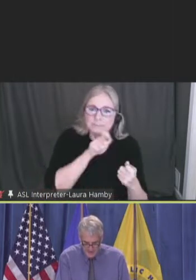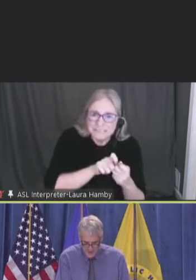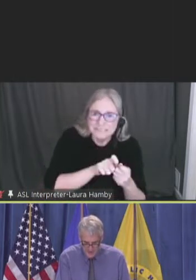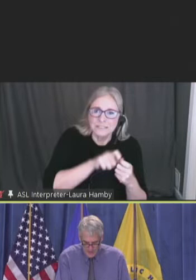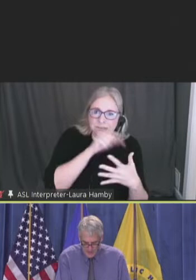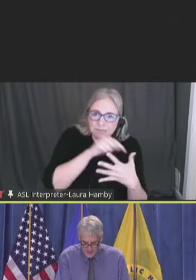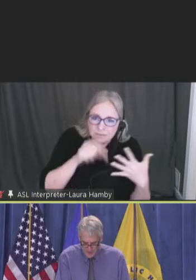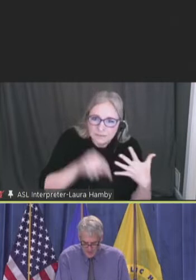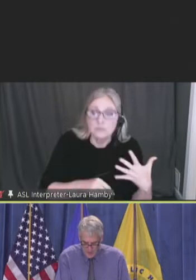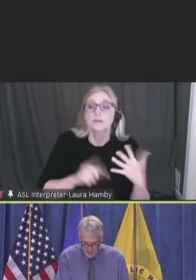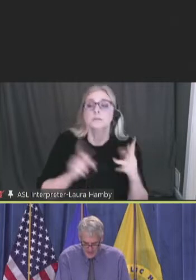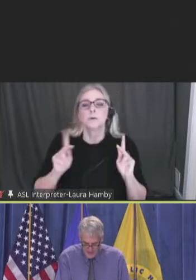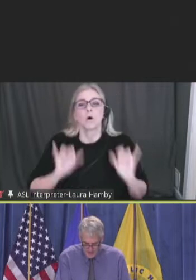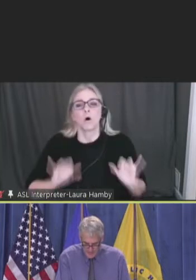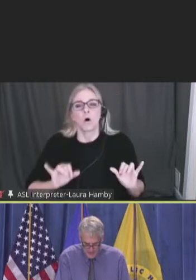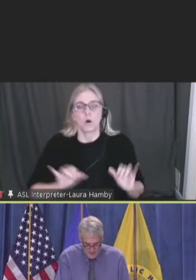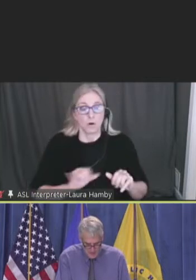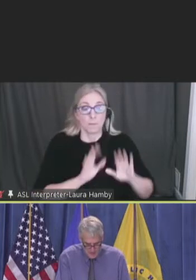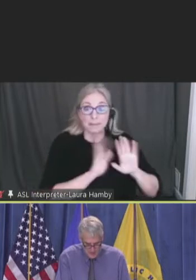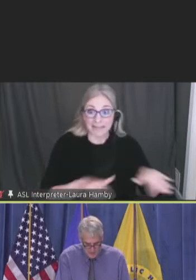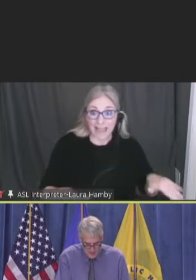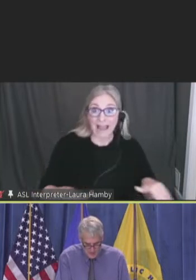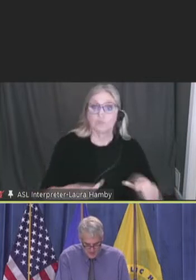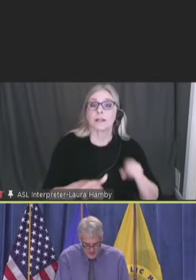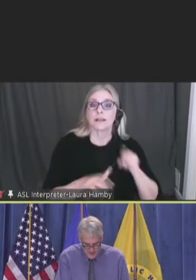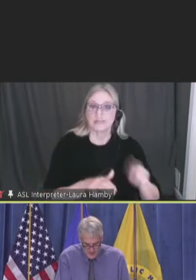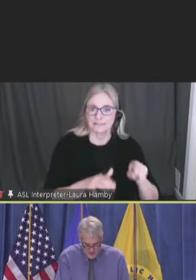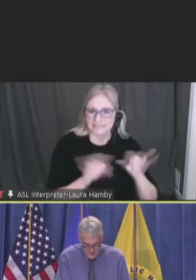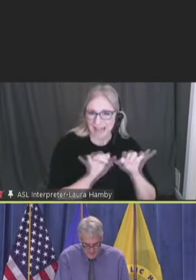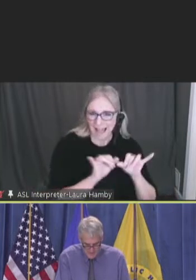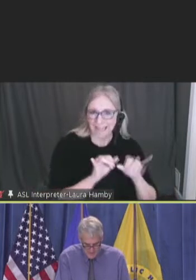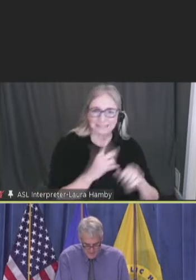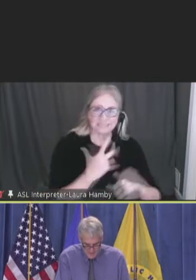people could distinguish a pediatric patient dose from an adult patient dose.